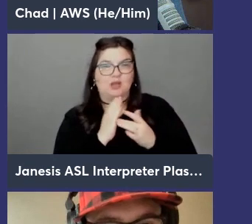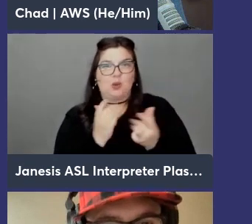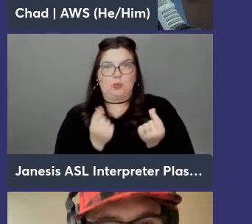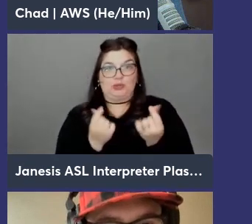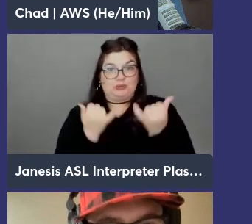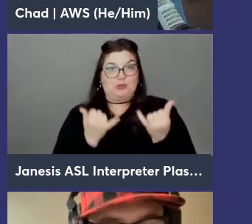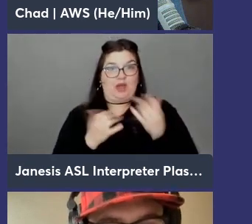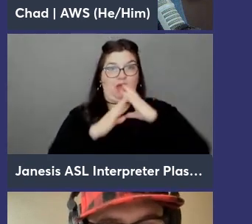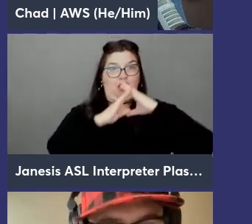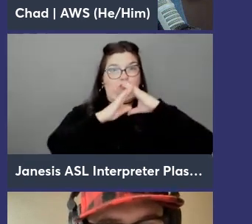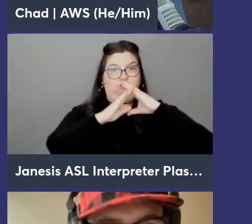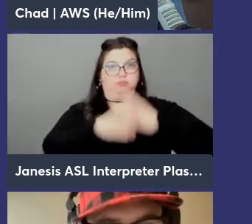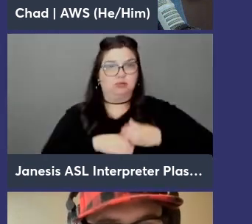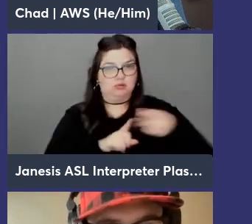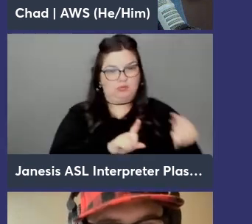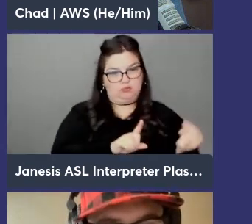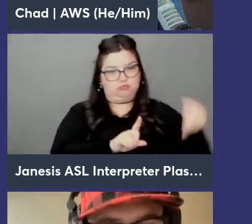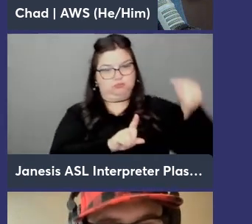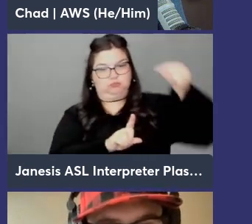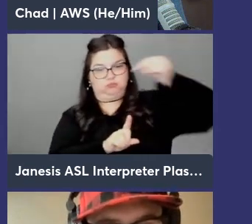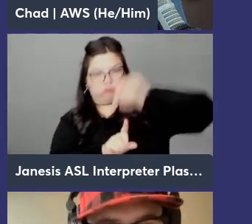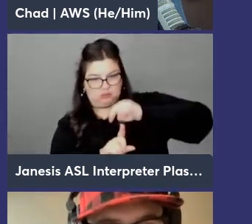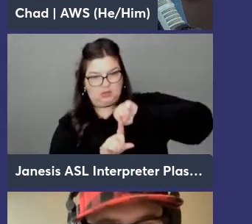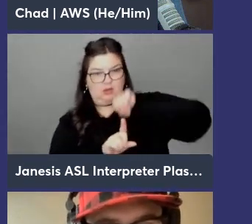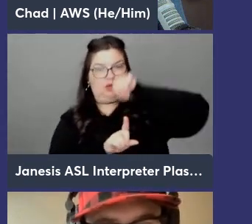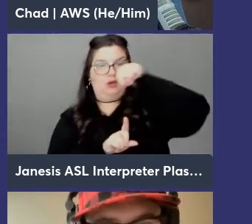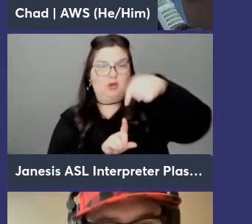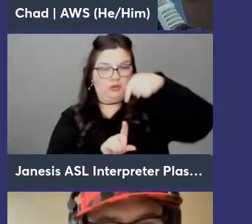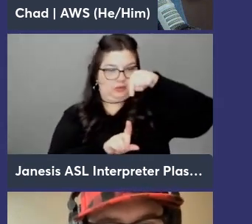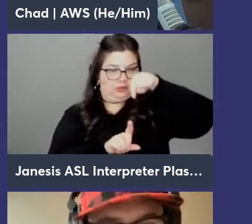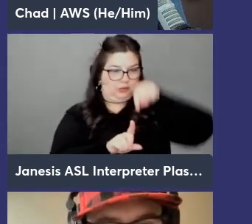to go across the S3, across all the managed services,